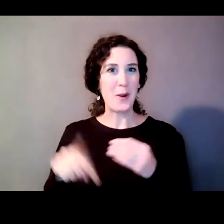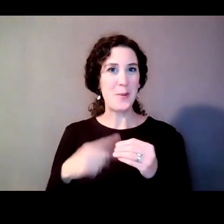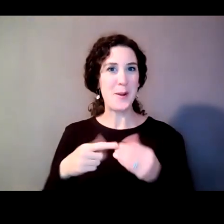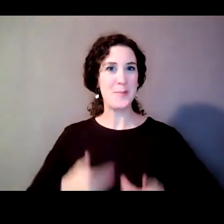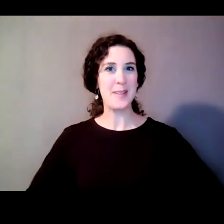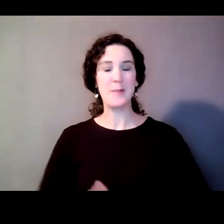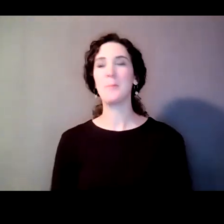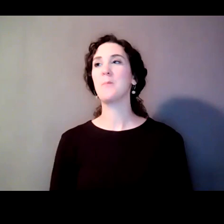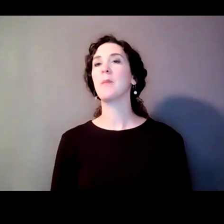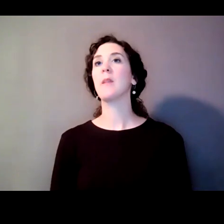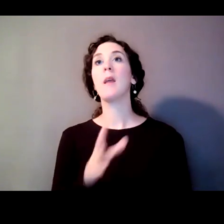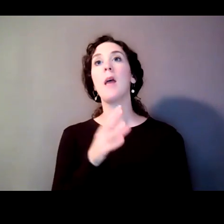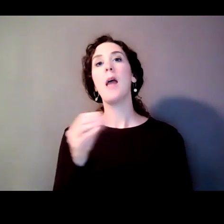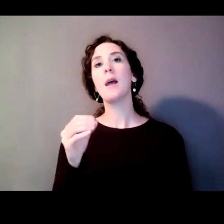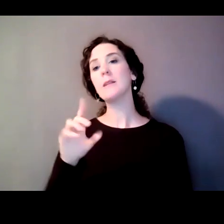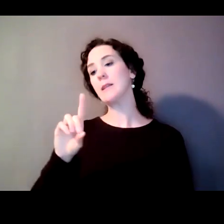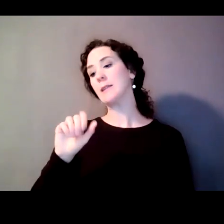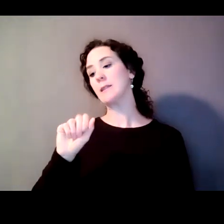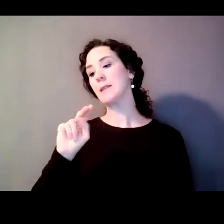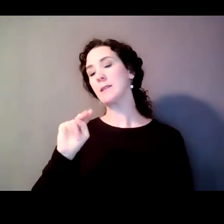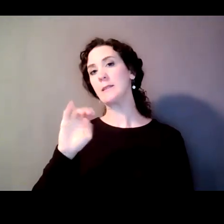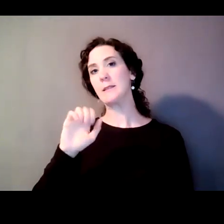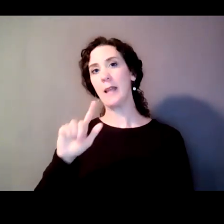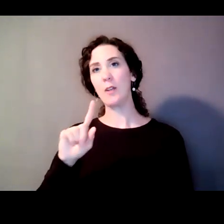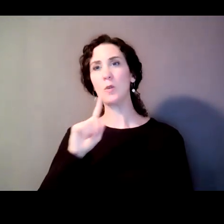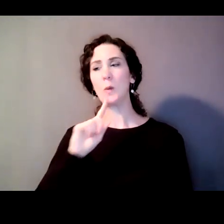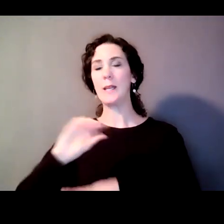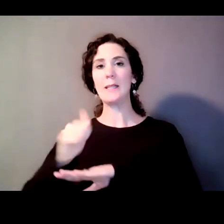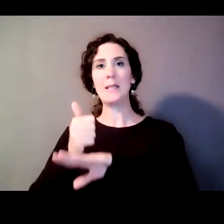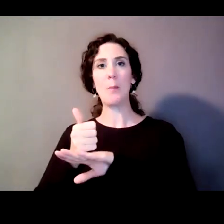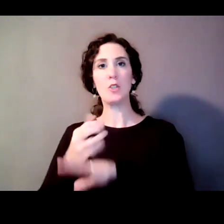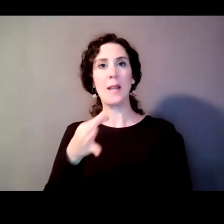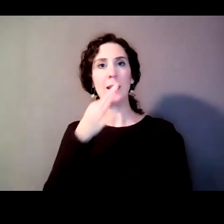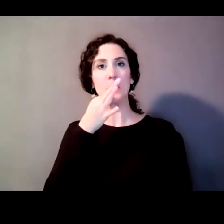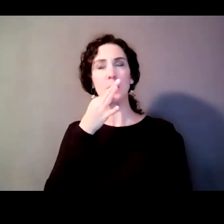And he established really and expertise that I am super proud of,